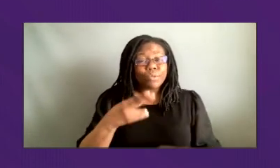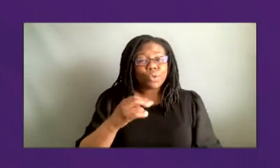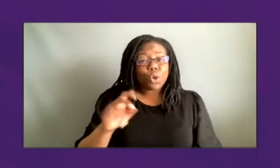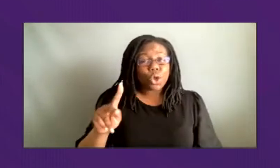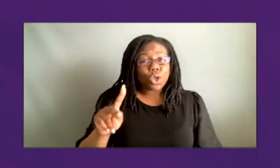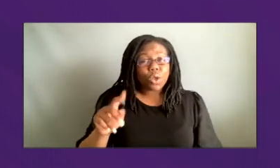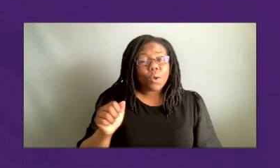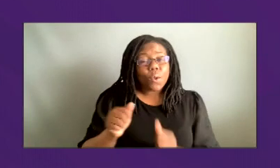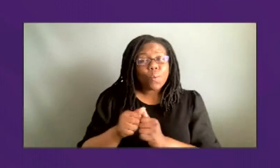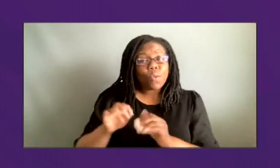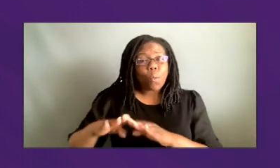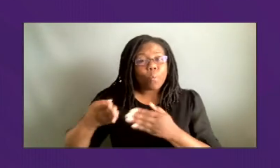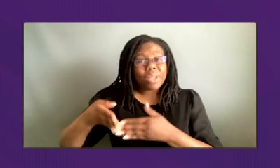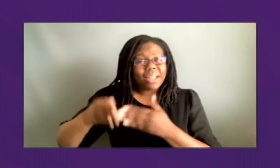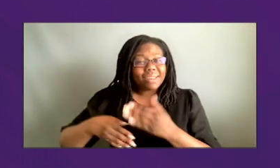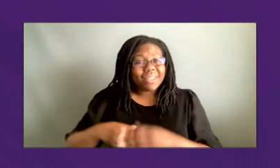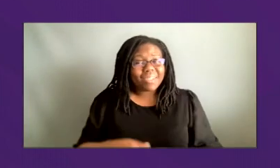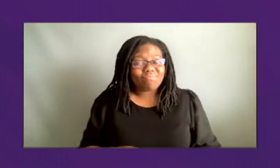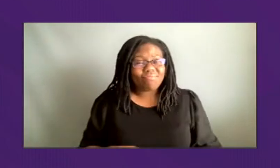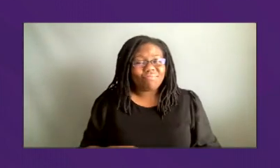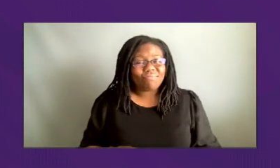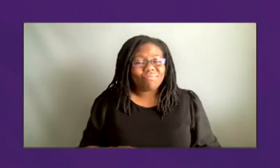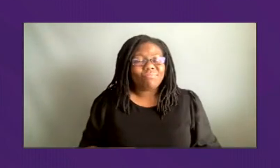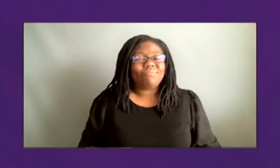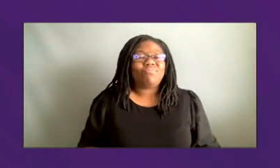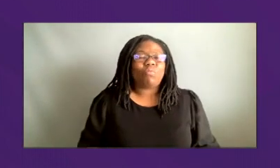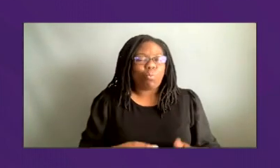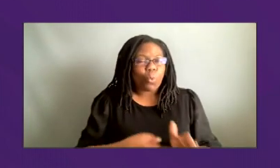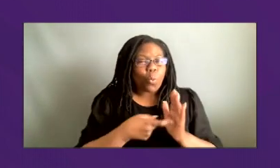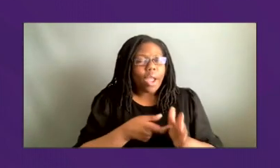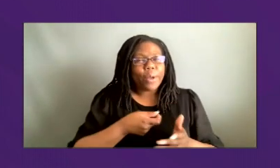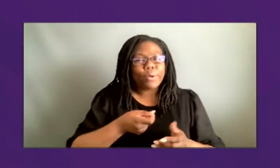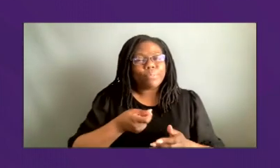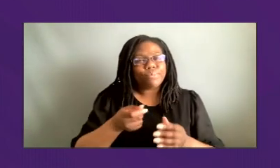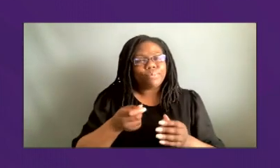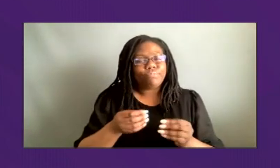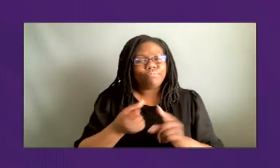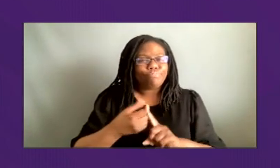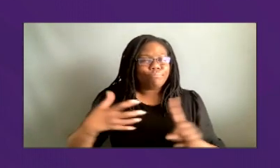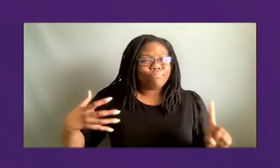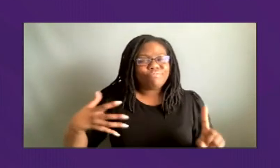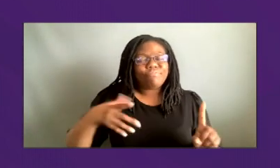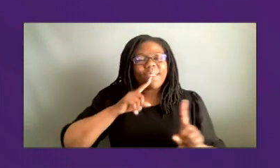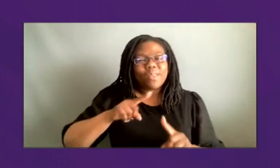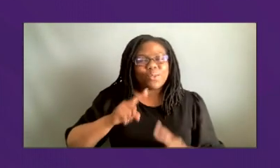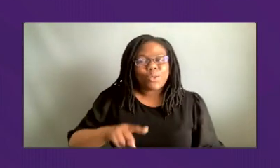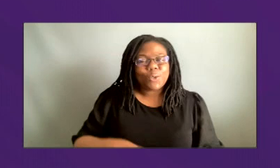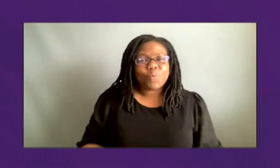Next slide, please. So as a reminder, there are great resources that you can draw from